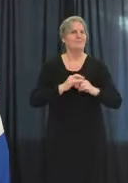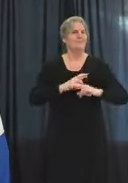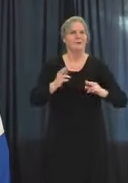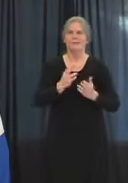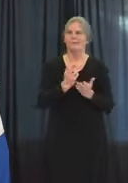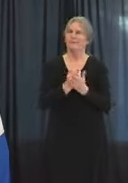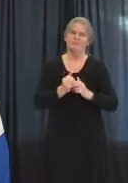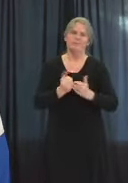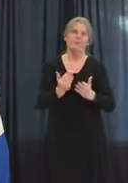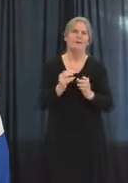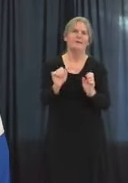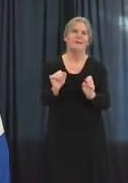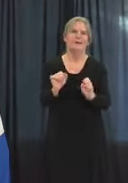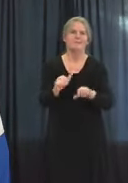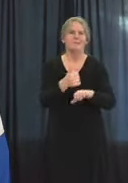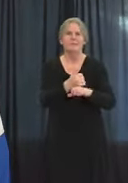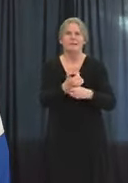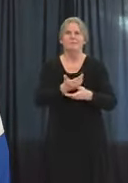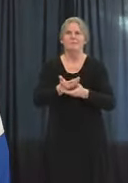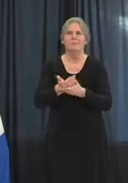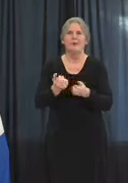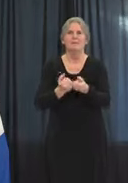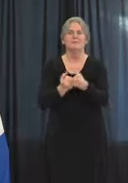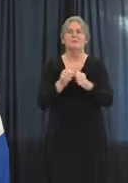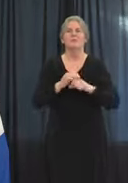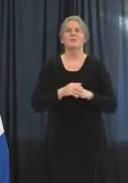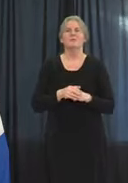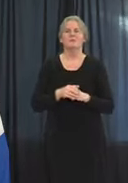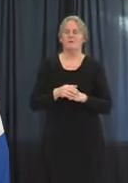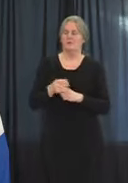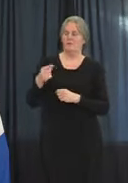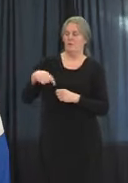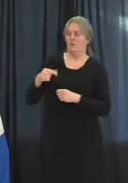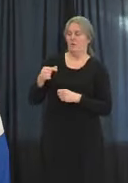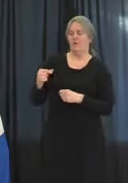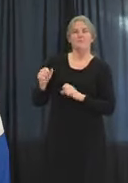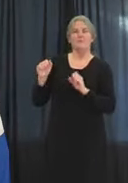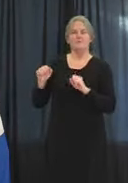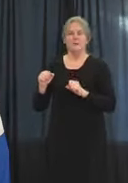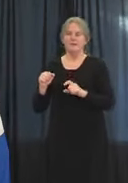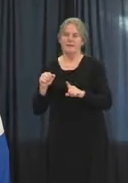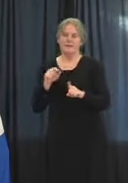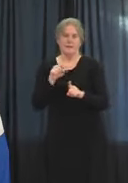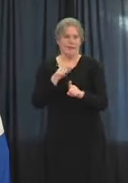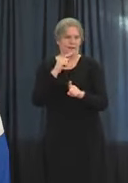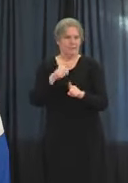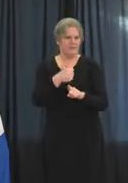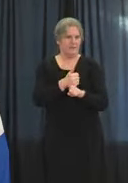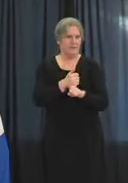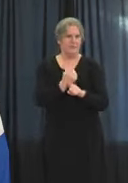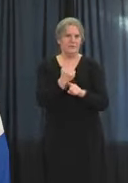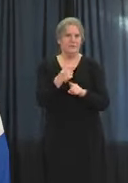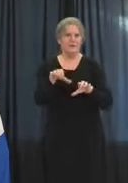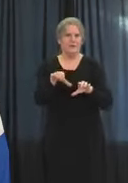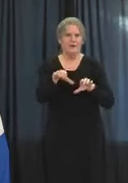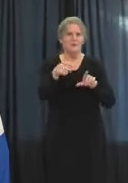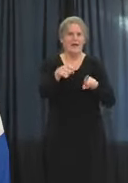toolbox. Has government, we can carefully measure to ensure that when action is taken, it follows all